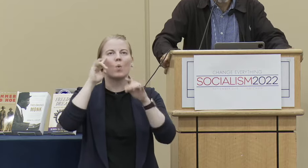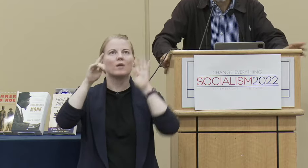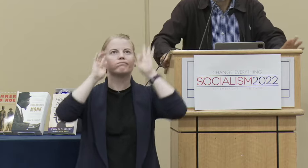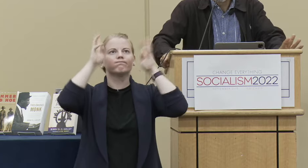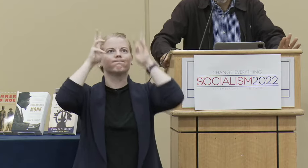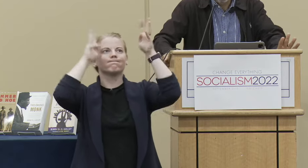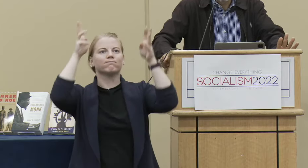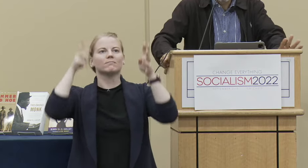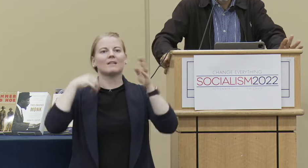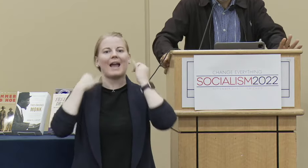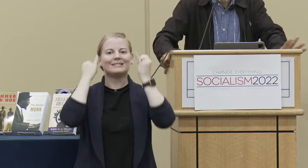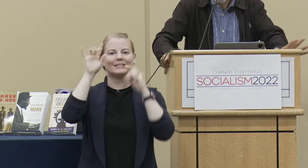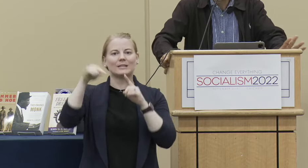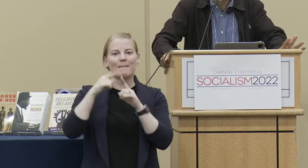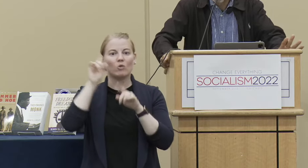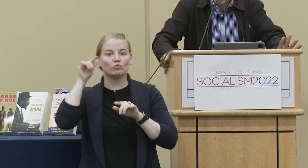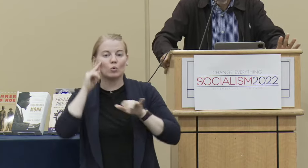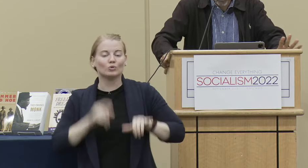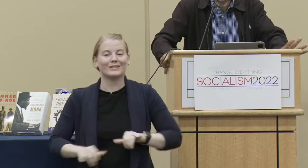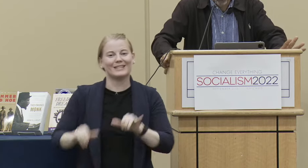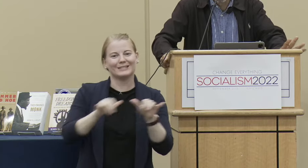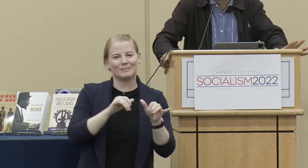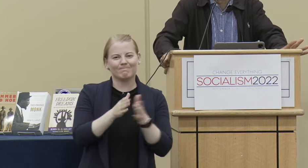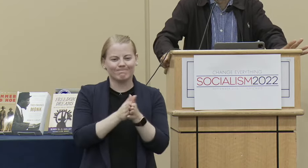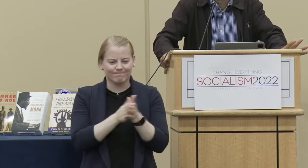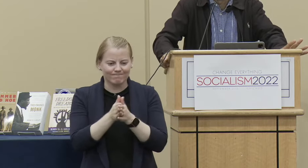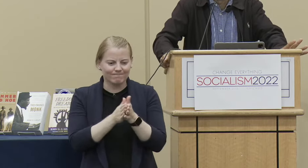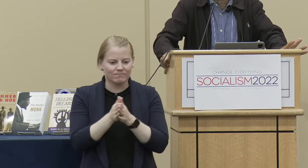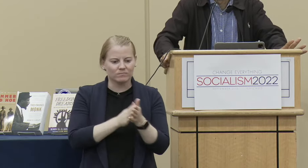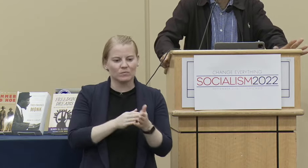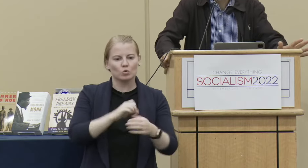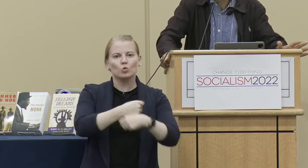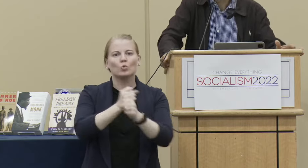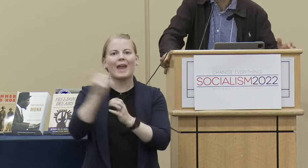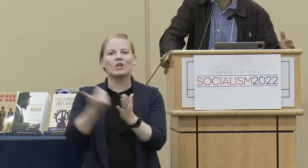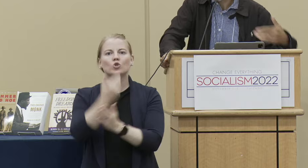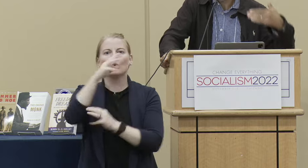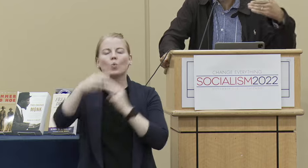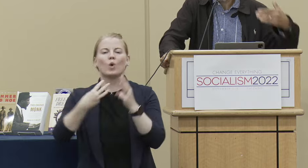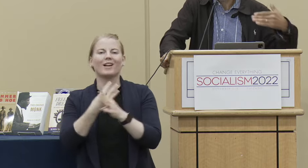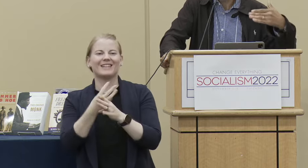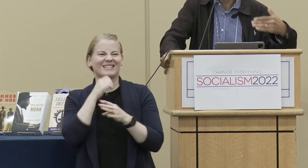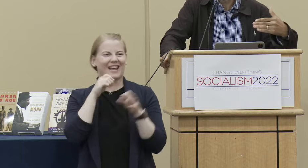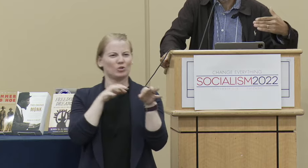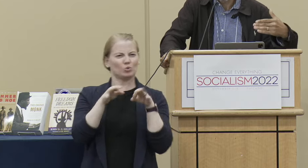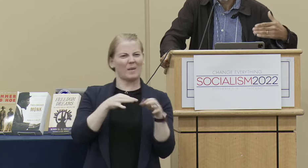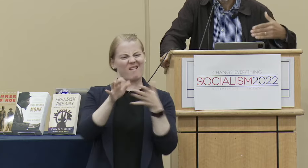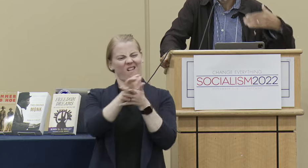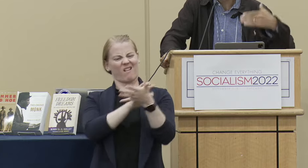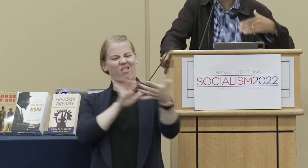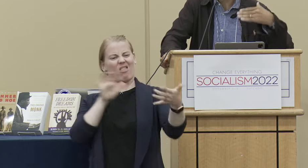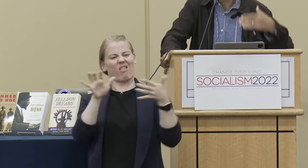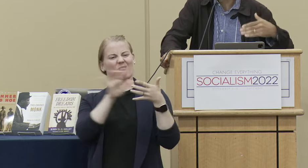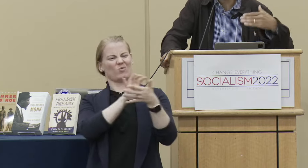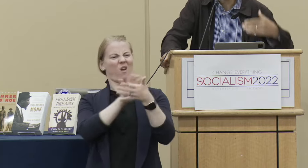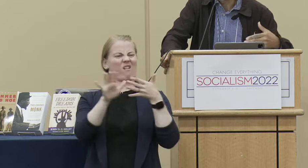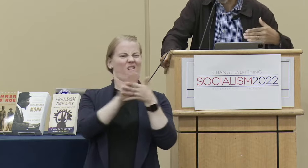freedom, liberation, socialism . It is more about movements to